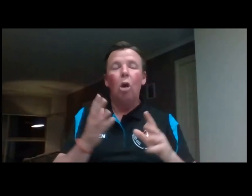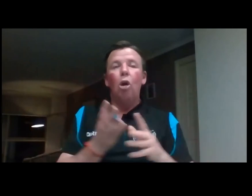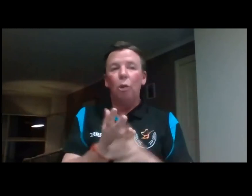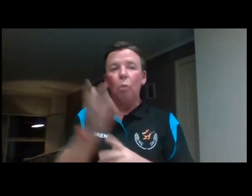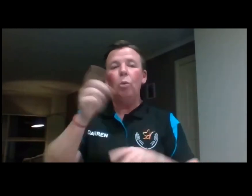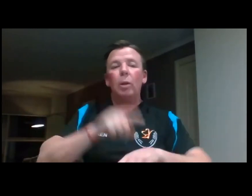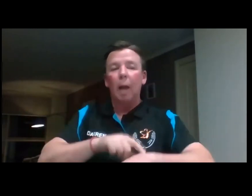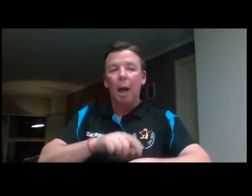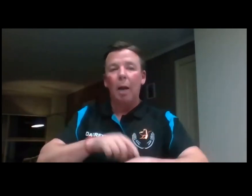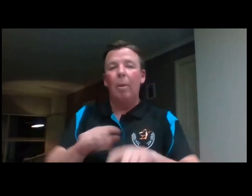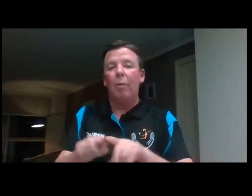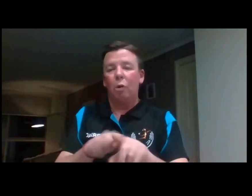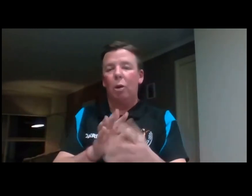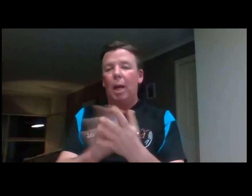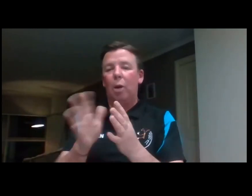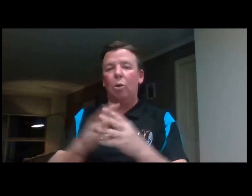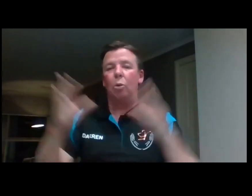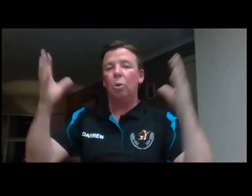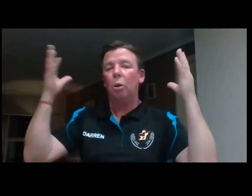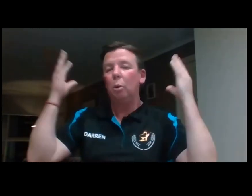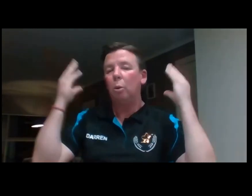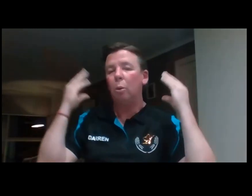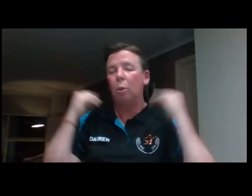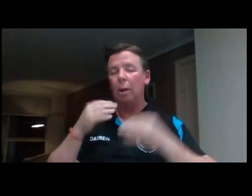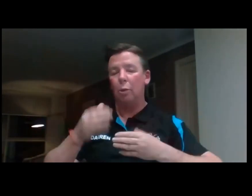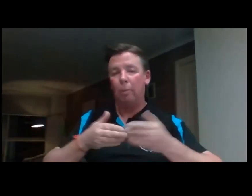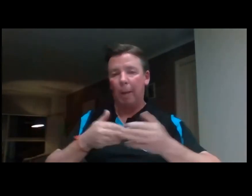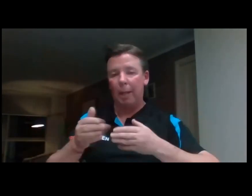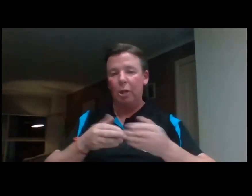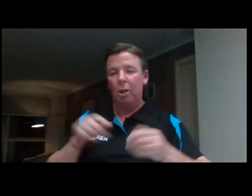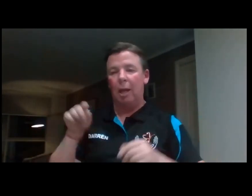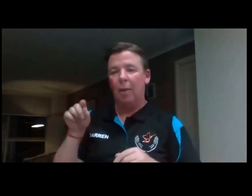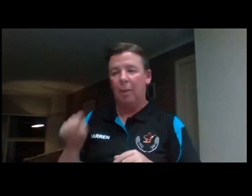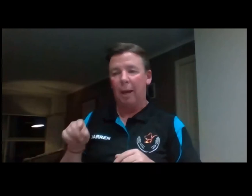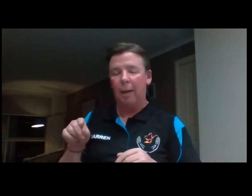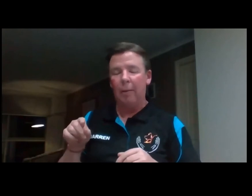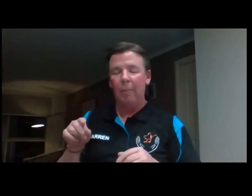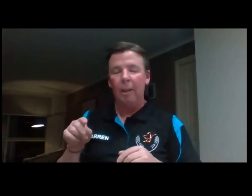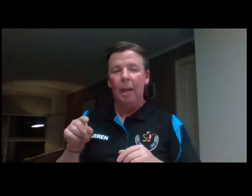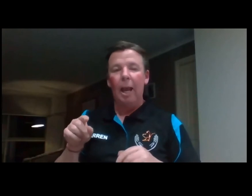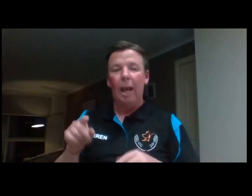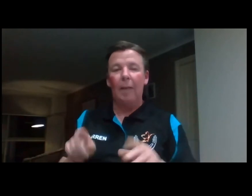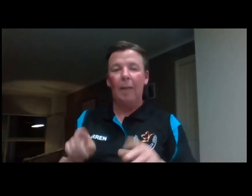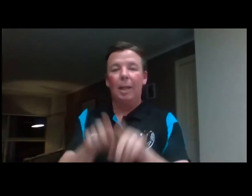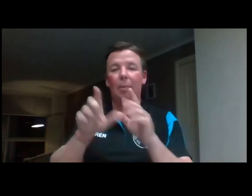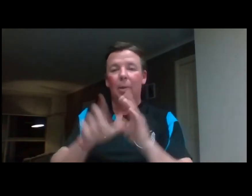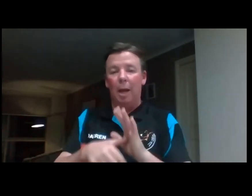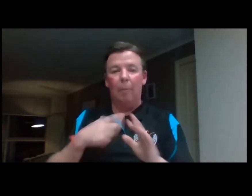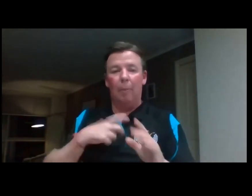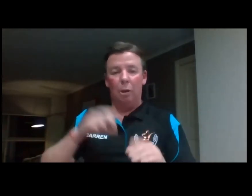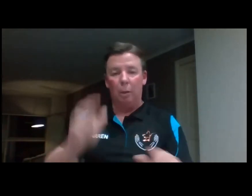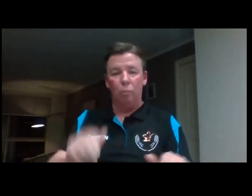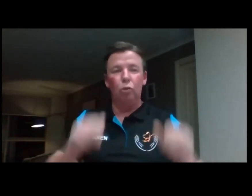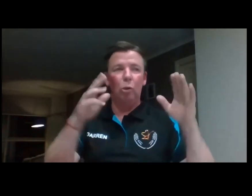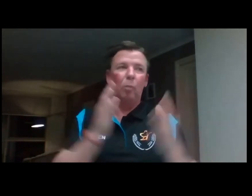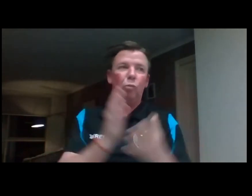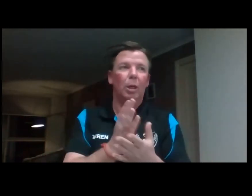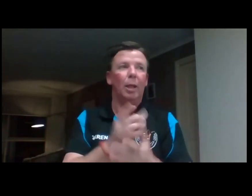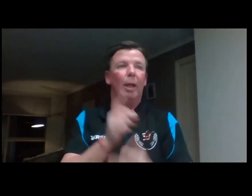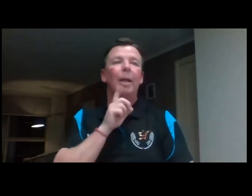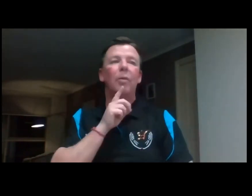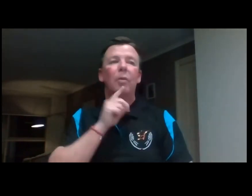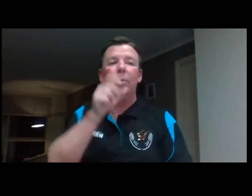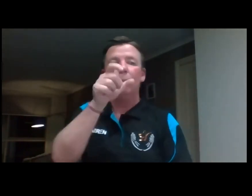So, through time, I've learned how to manage that and, at the same time, I've learned to